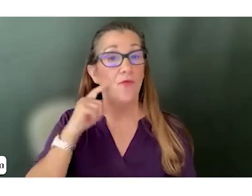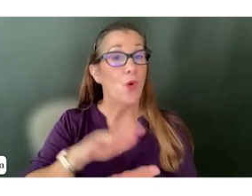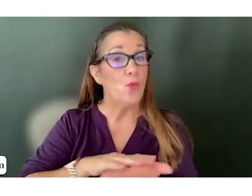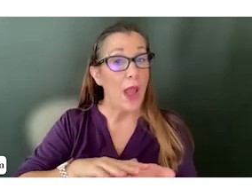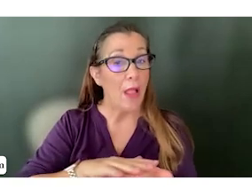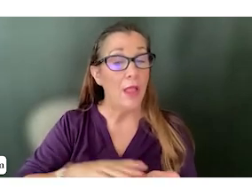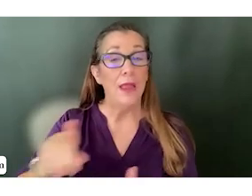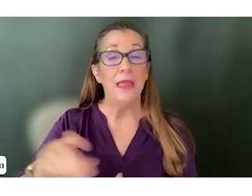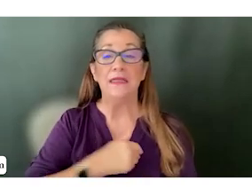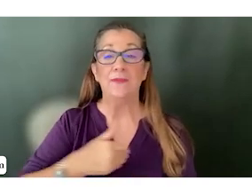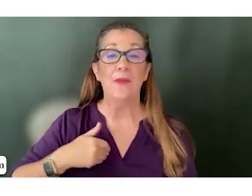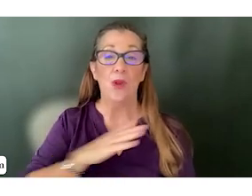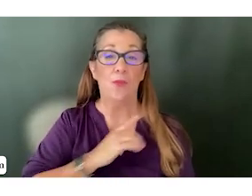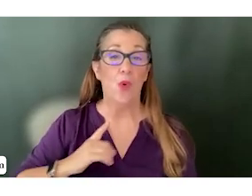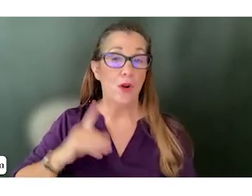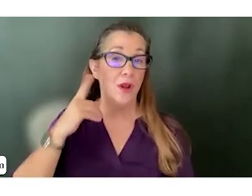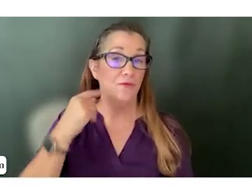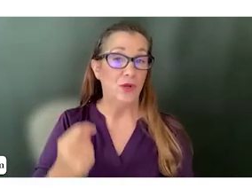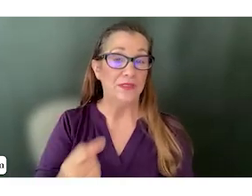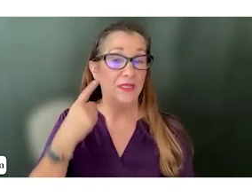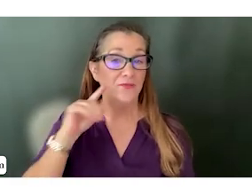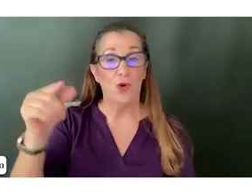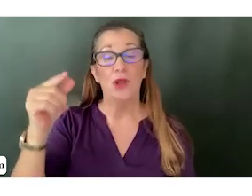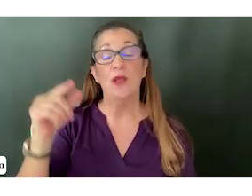He is a member of the Board of Trustees for the Governor Morehead School for the Blind.